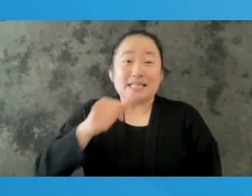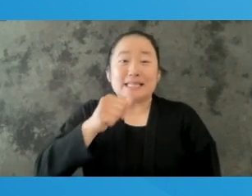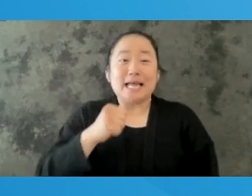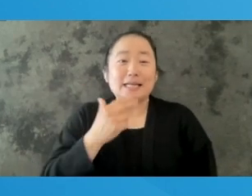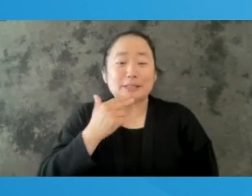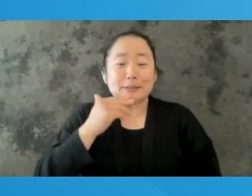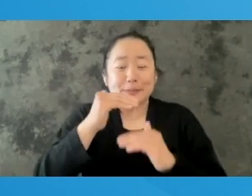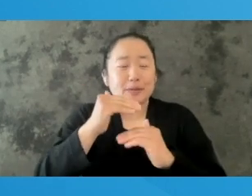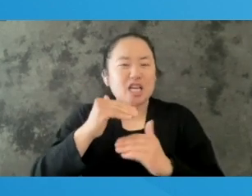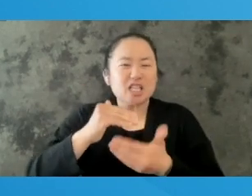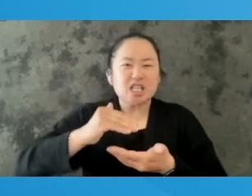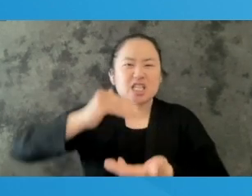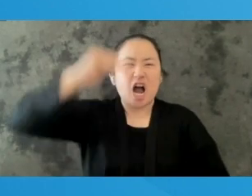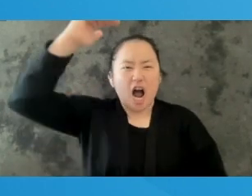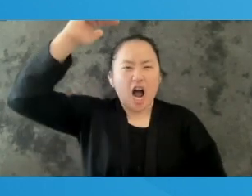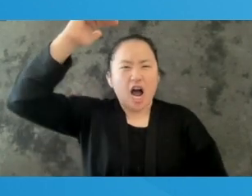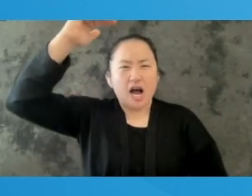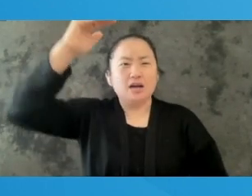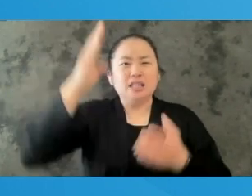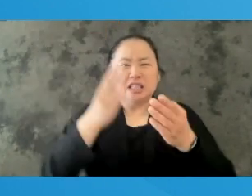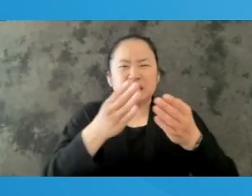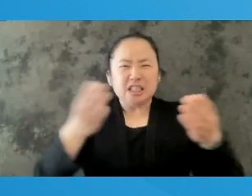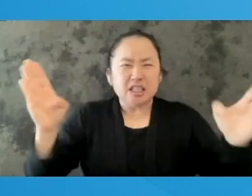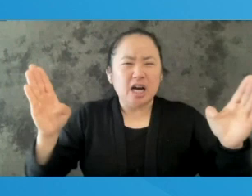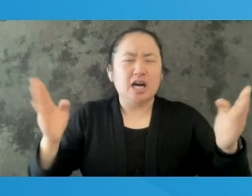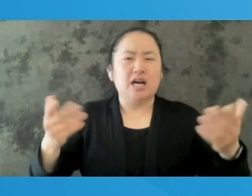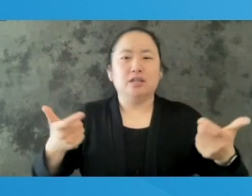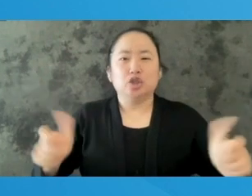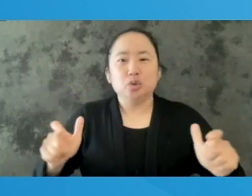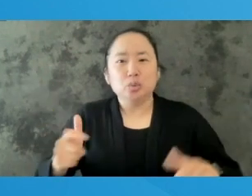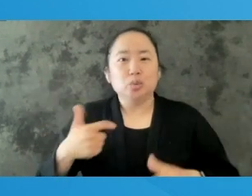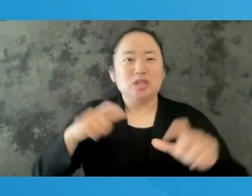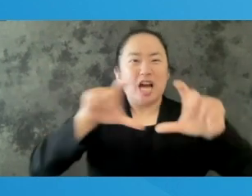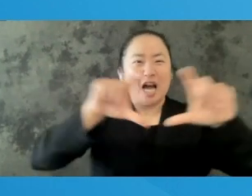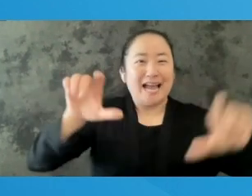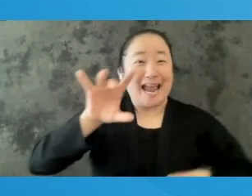There's eight of these panels or artworks.